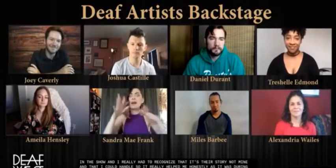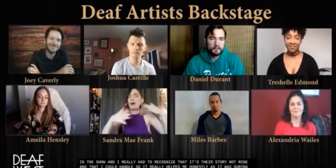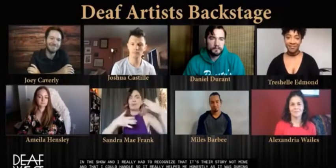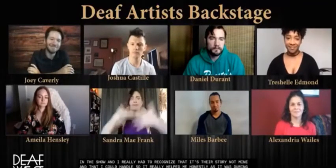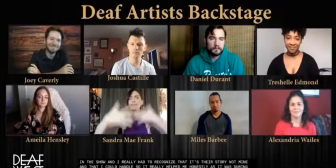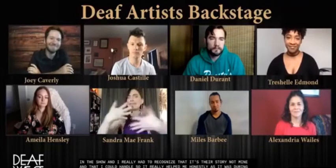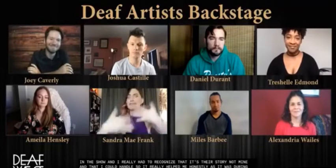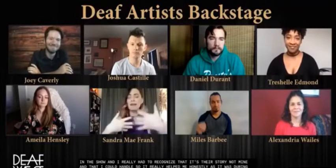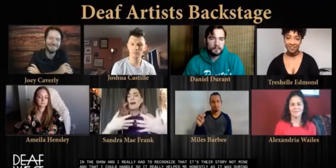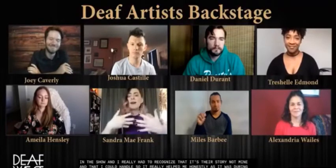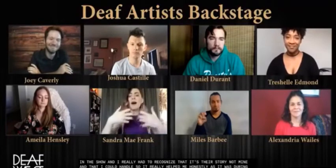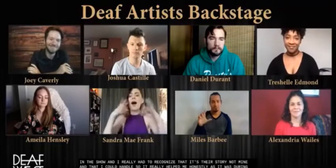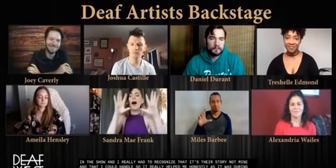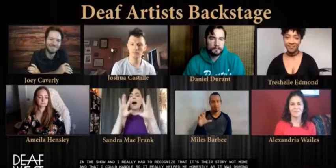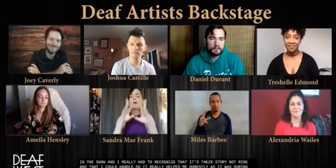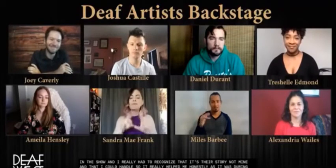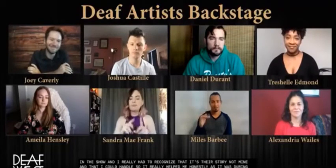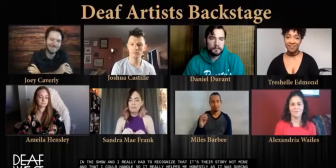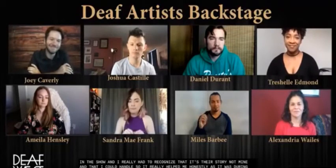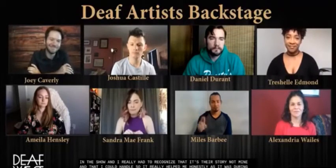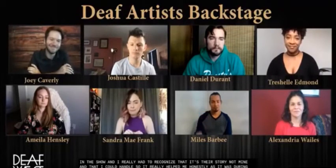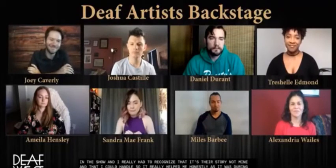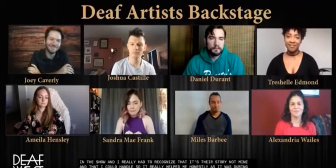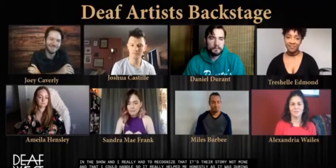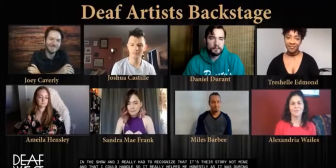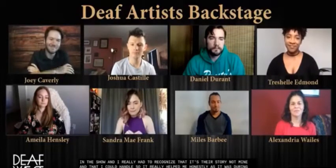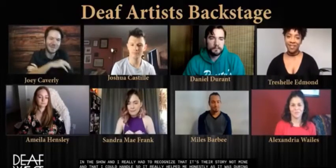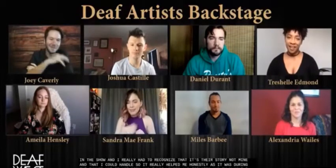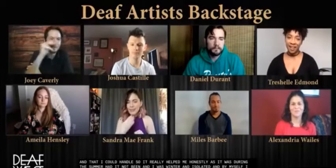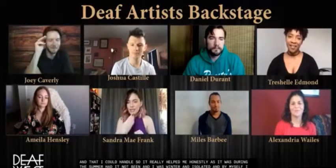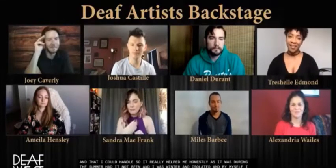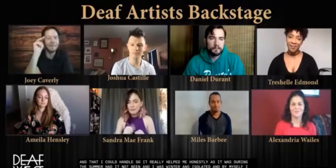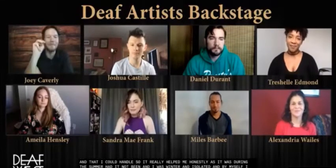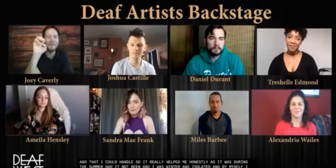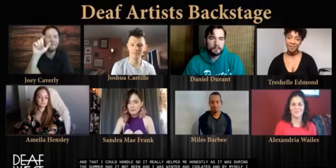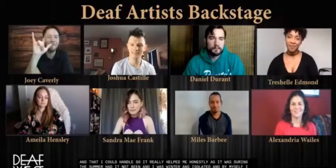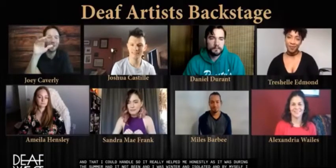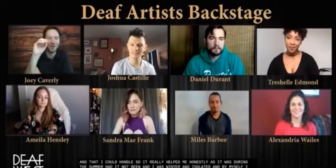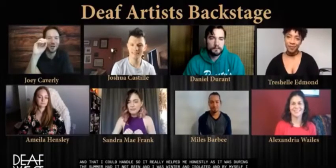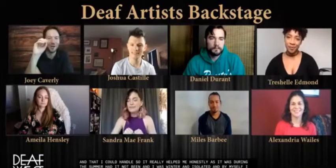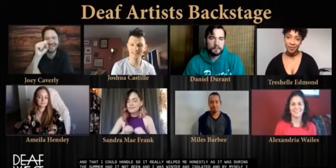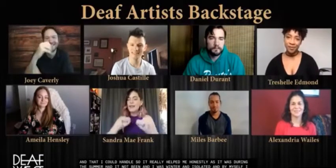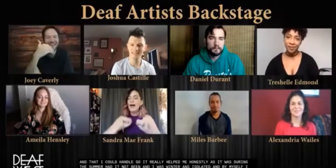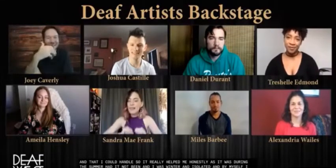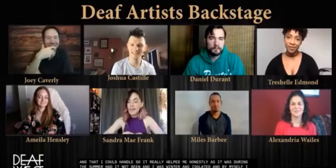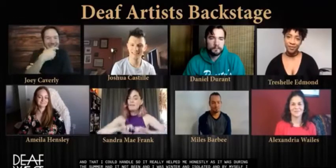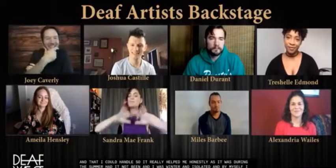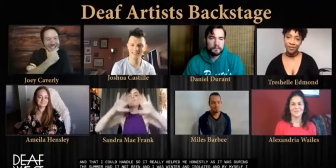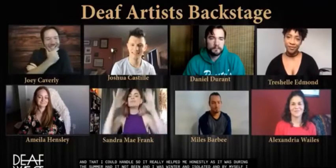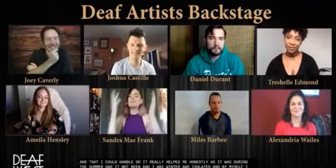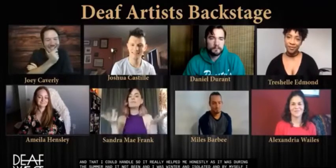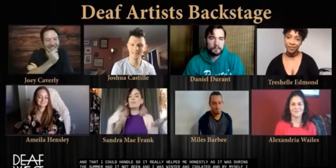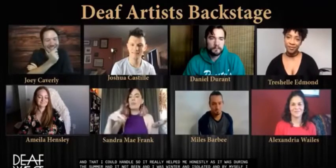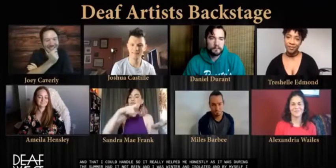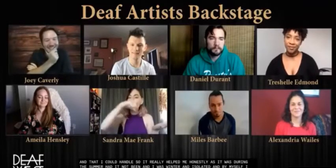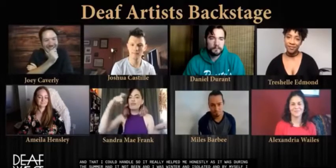And when Moritz had his struggles.